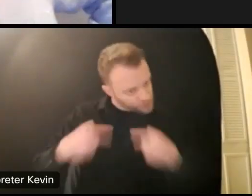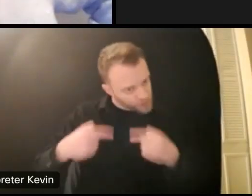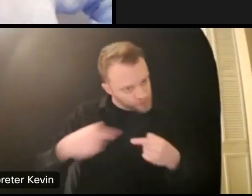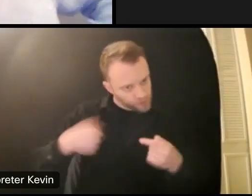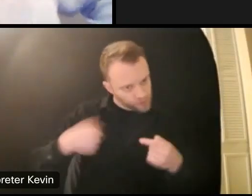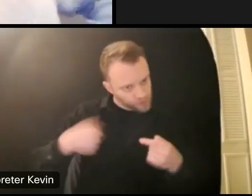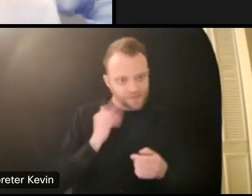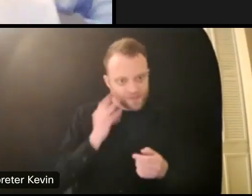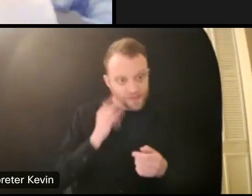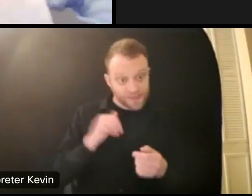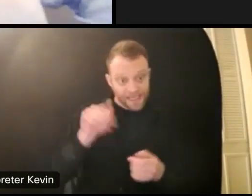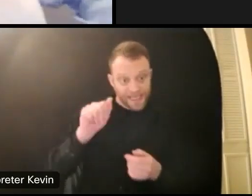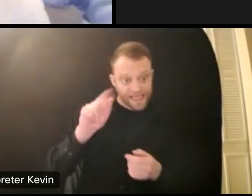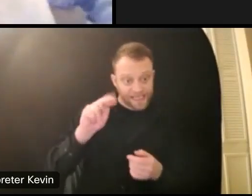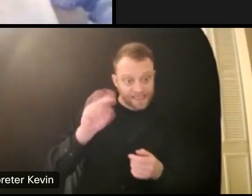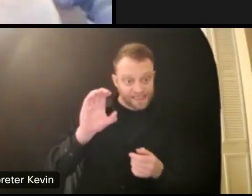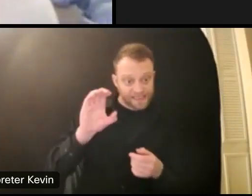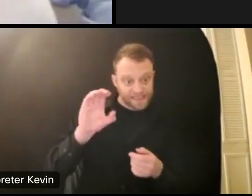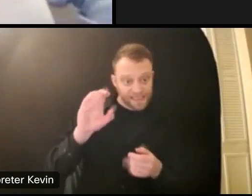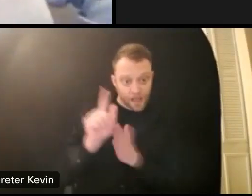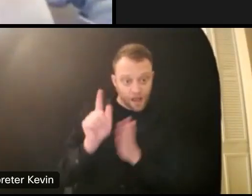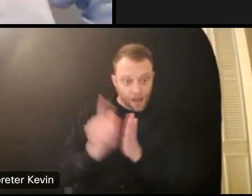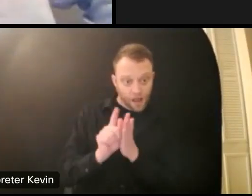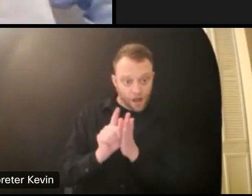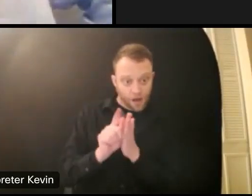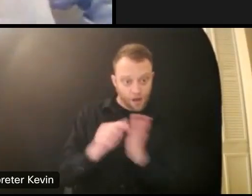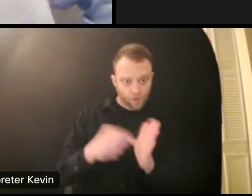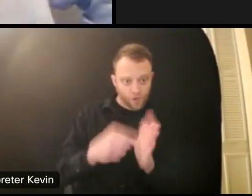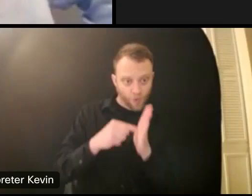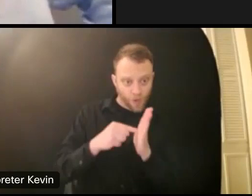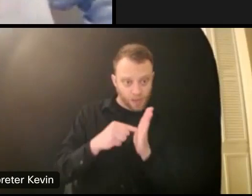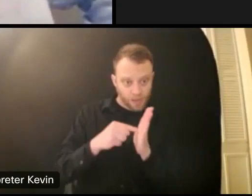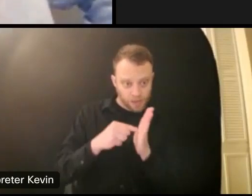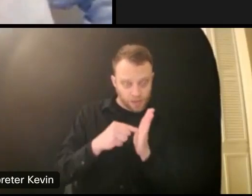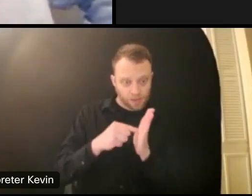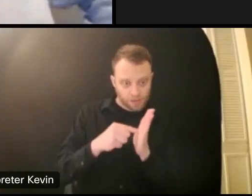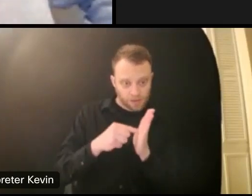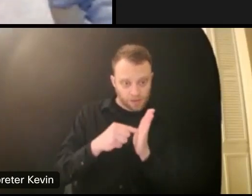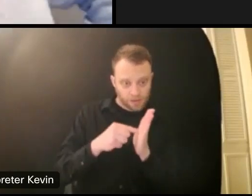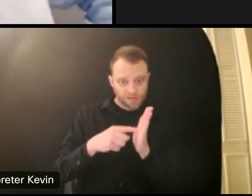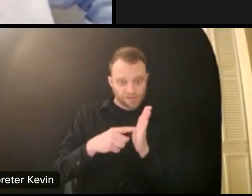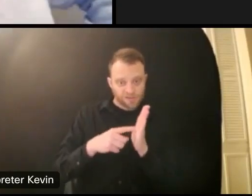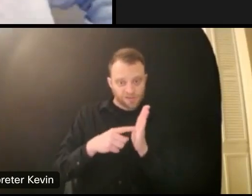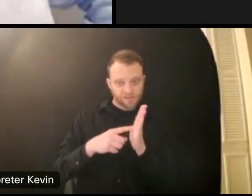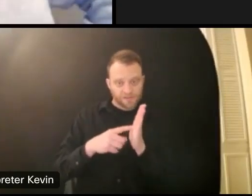ANC law dictates that you all are not really - give me the right words, Kathy - they're not